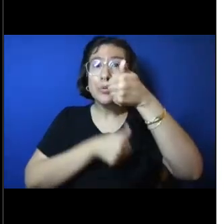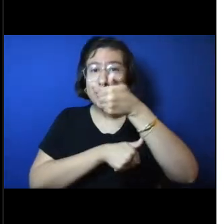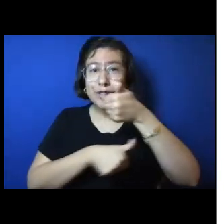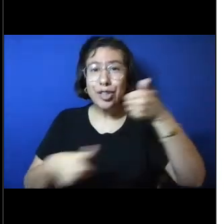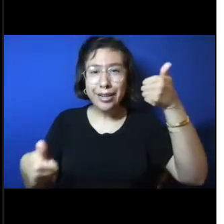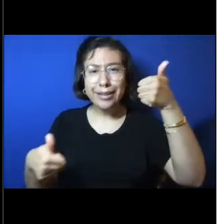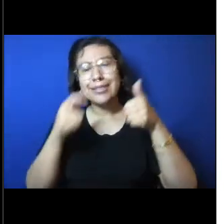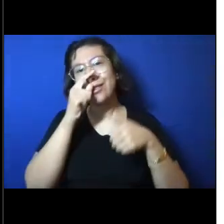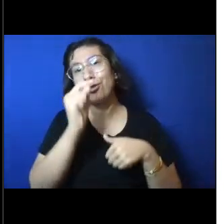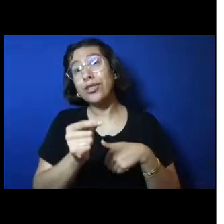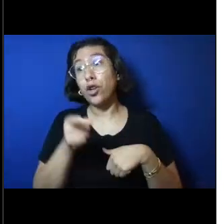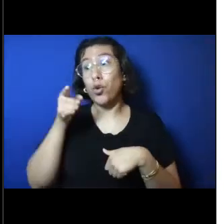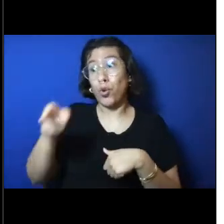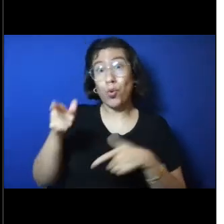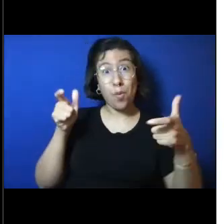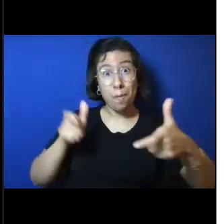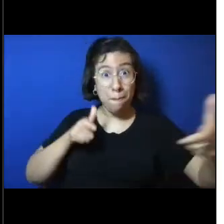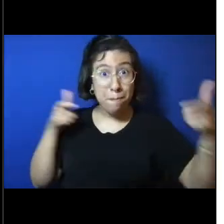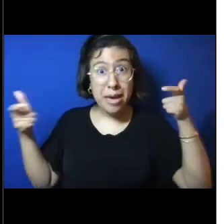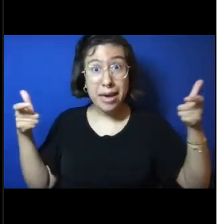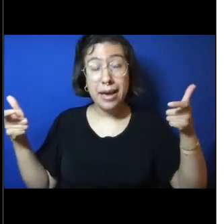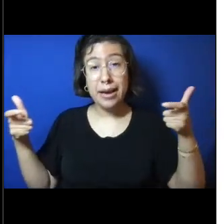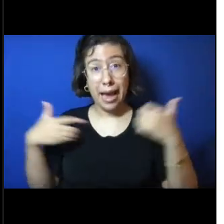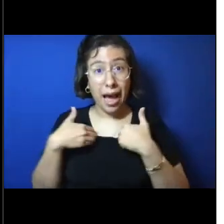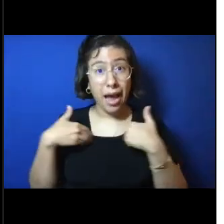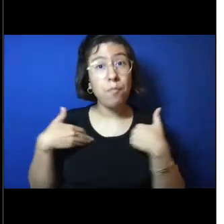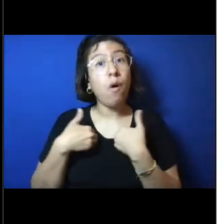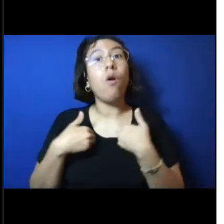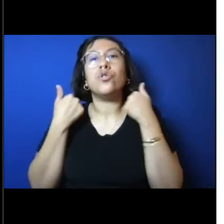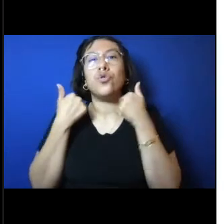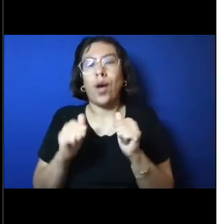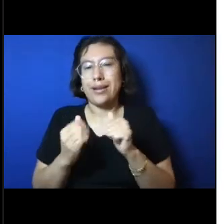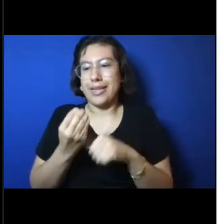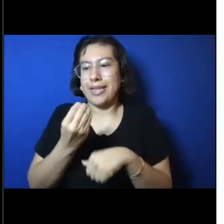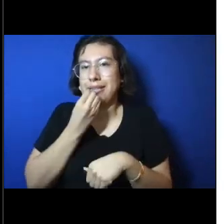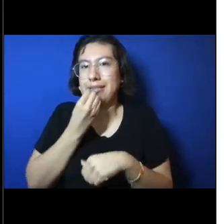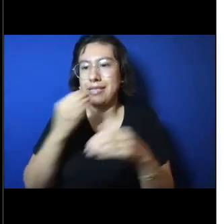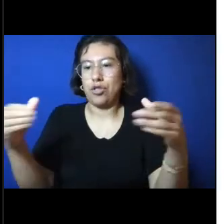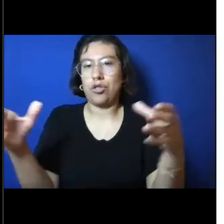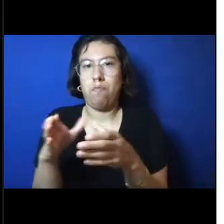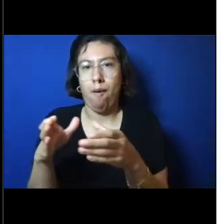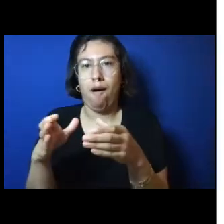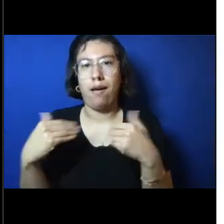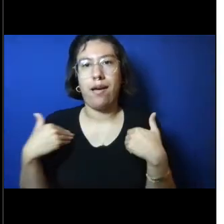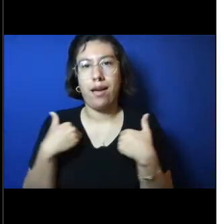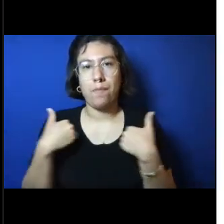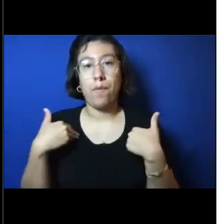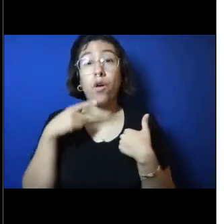if you are bigger than something, then you try to eat it. So bigger sharks,